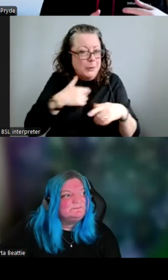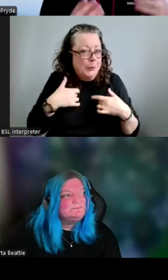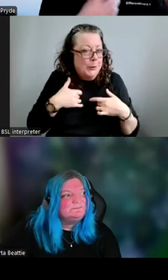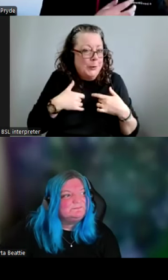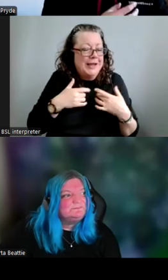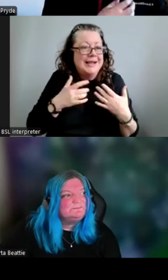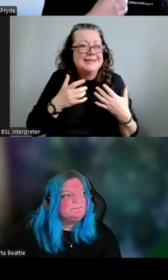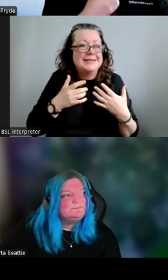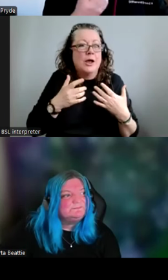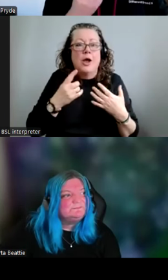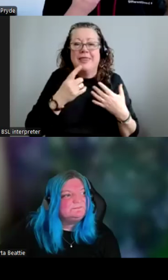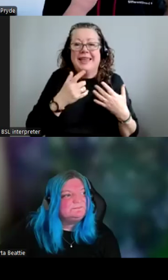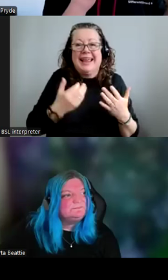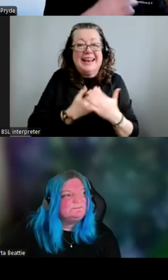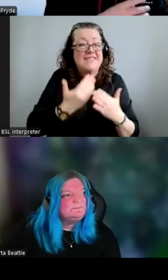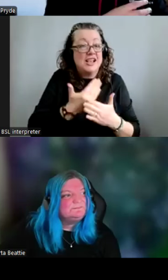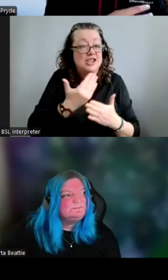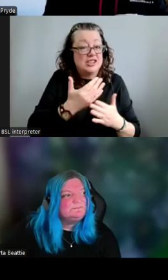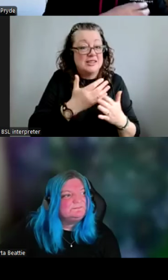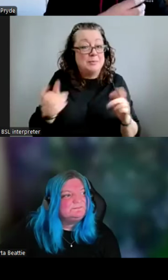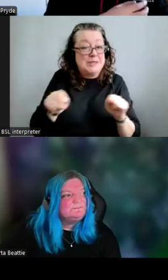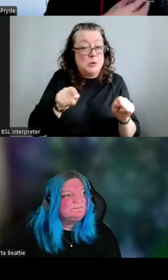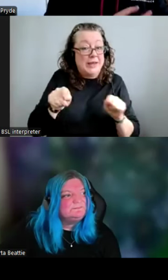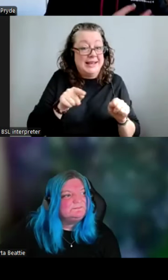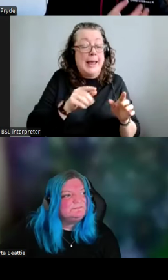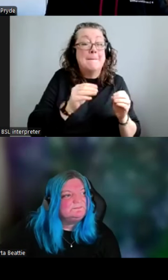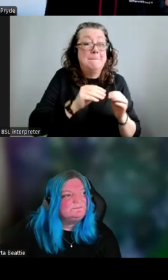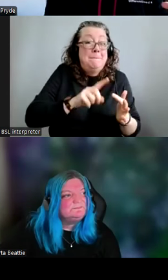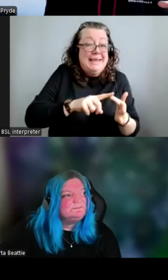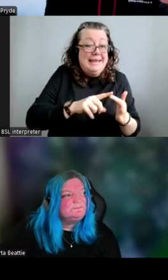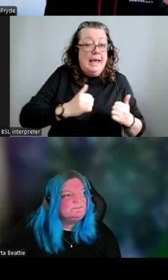Be My Eyes, which is an app which can be installed on an iPhone or an Android.